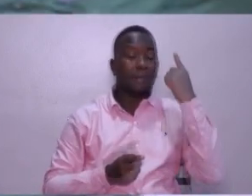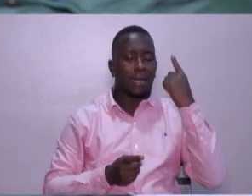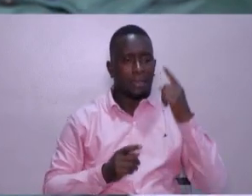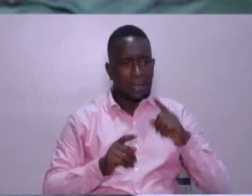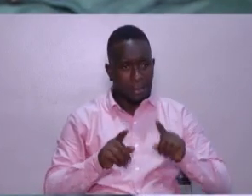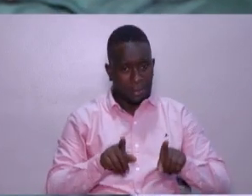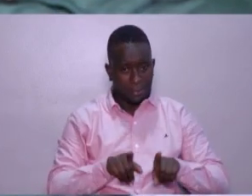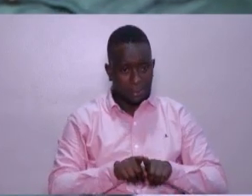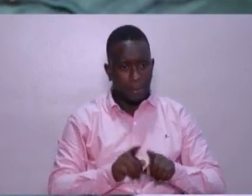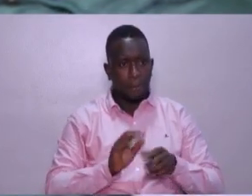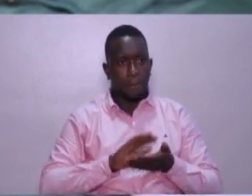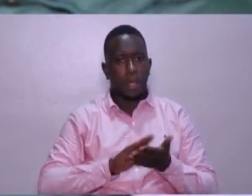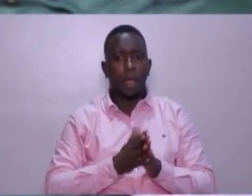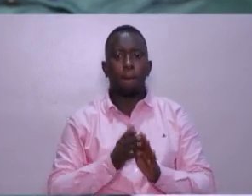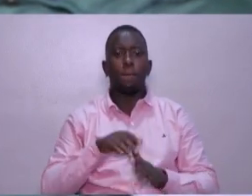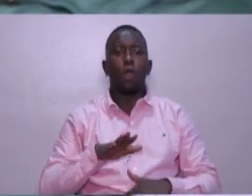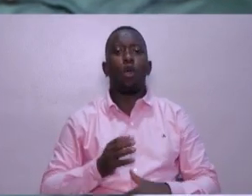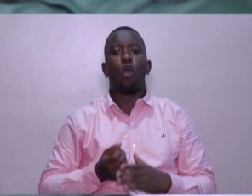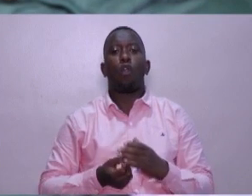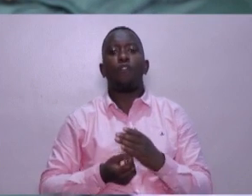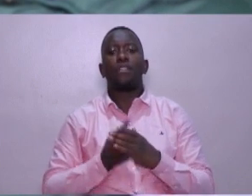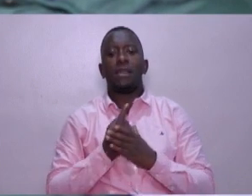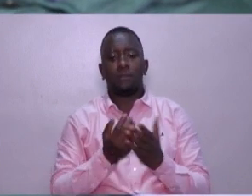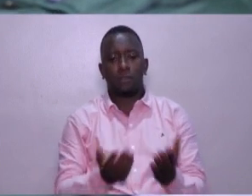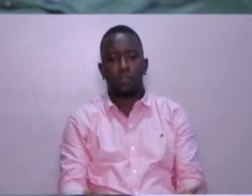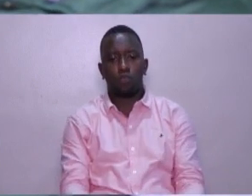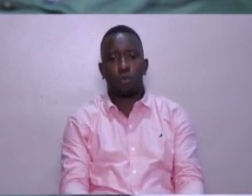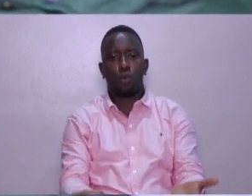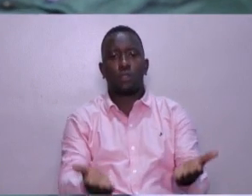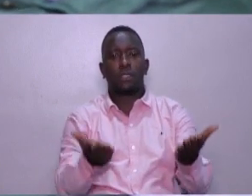in promoting inclusion in class that was outstanding to me